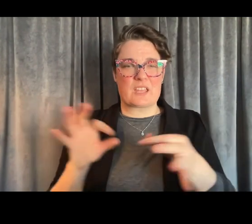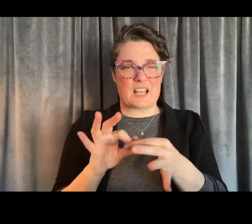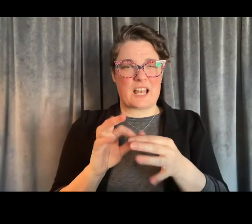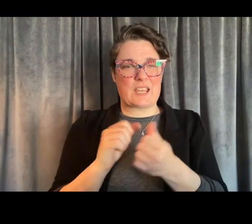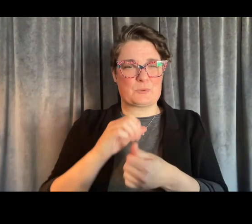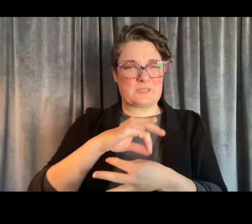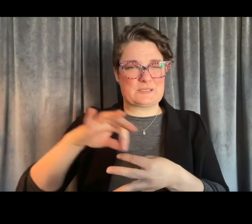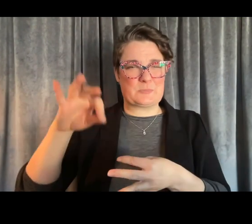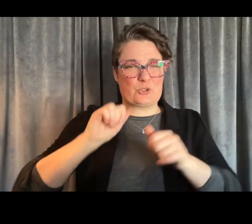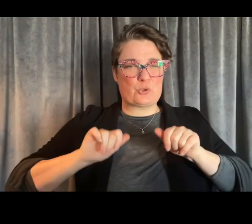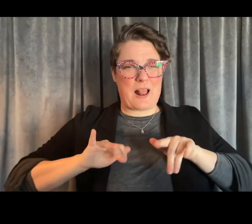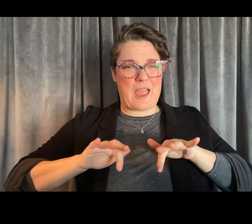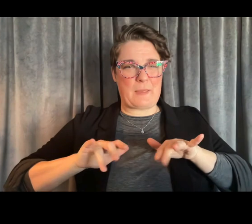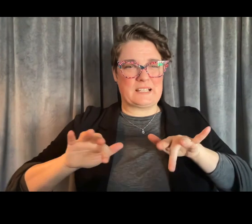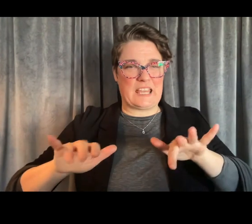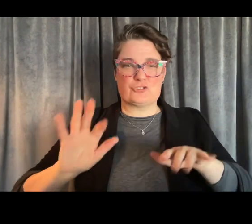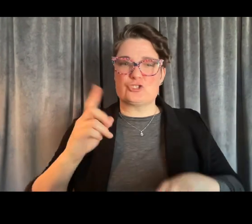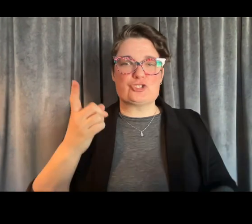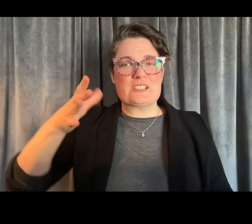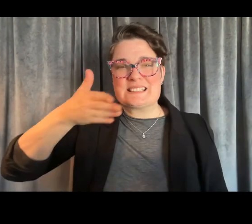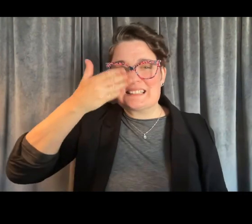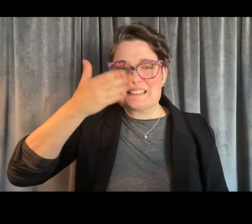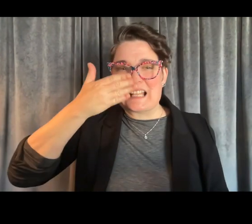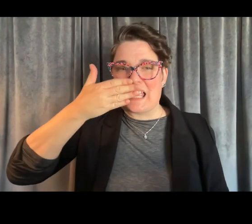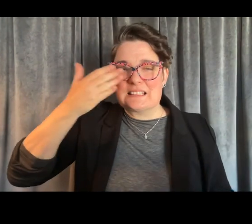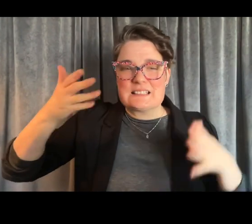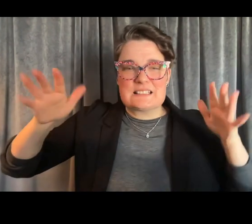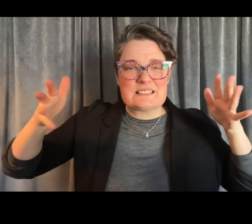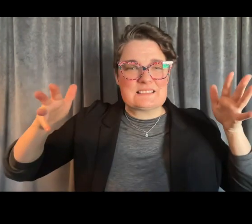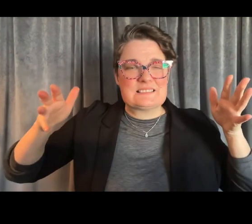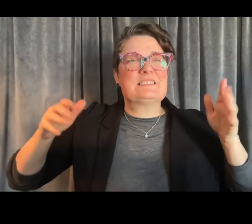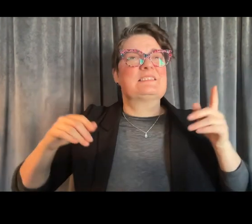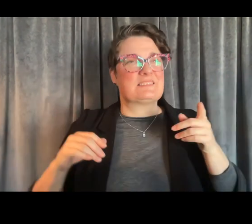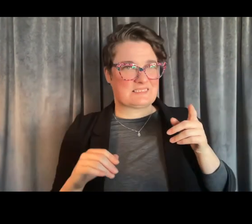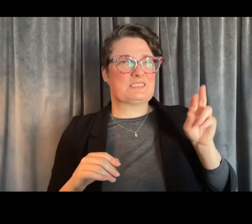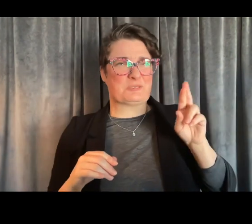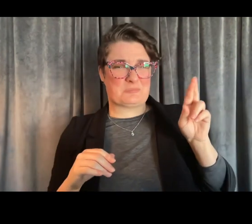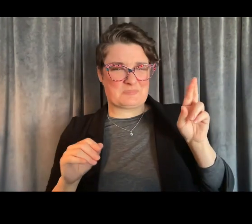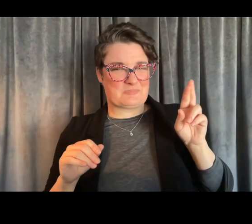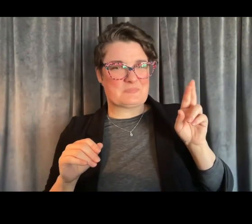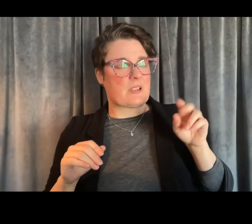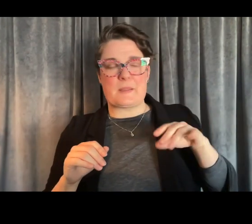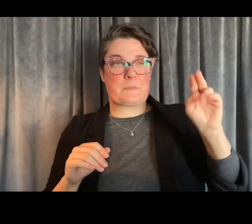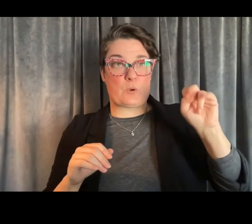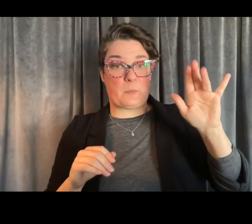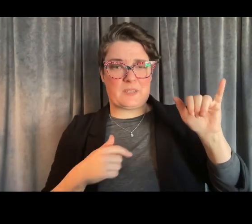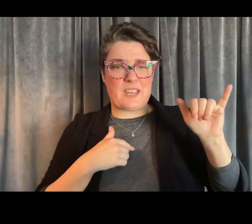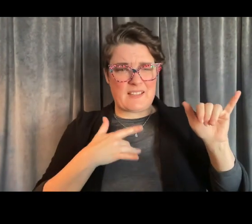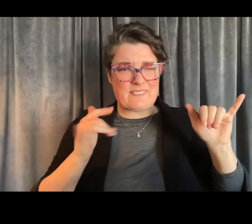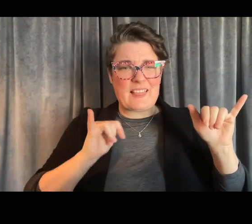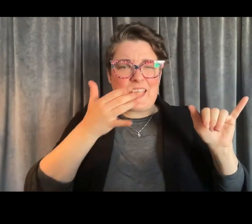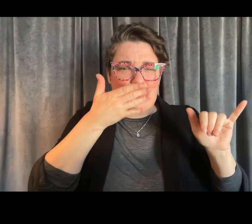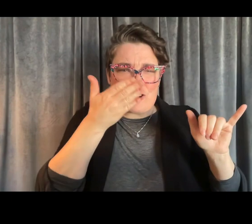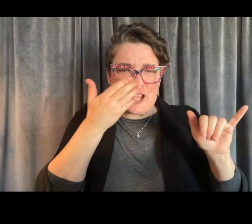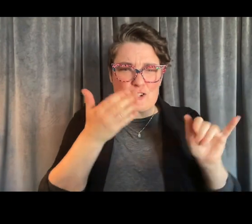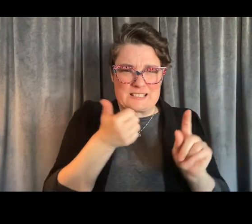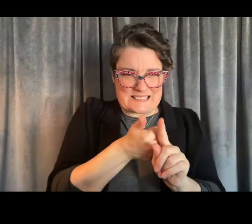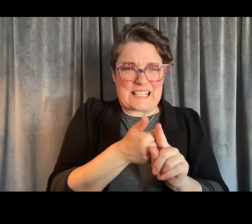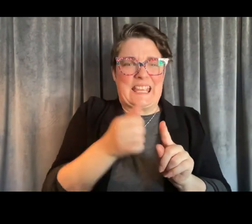Rebekah: emanation and just scents Nomy: mm-hmm. Rebekah: smells Nomy: yeah. I feel like fragrance or scent is emanation, you know?